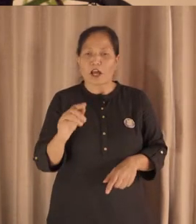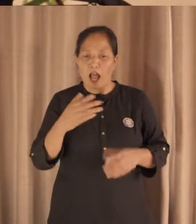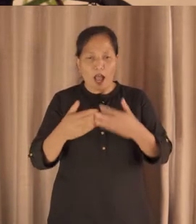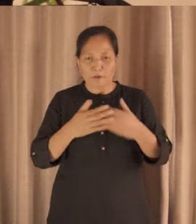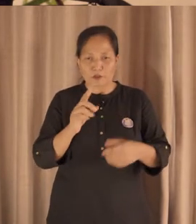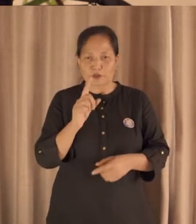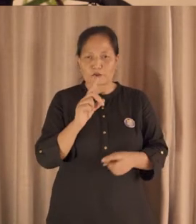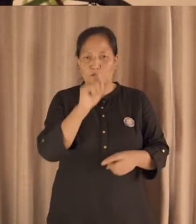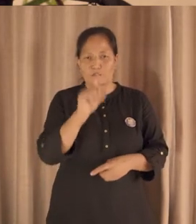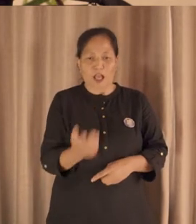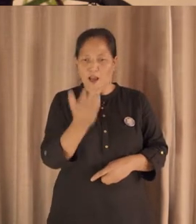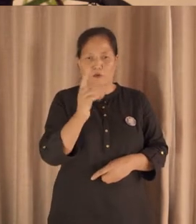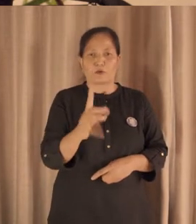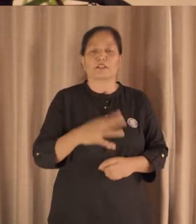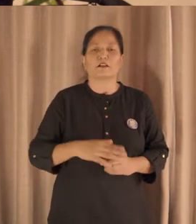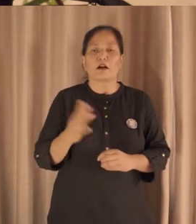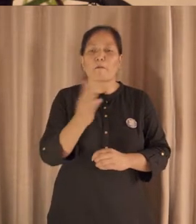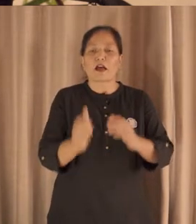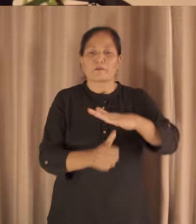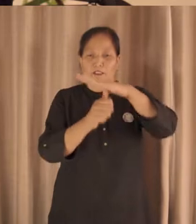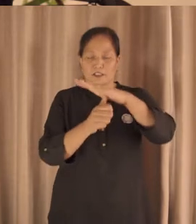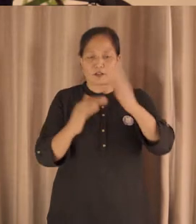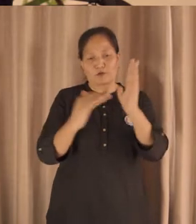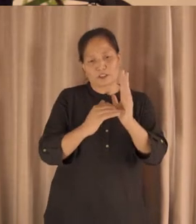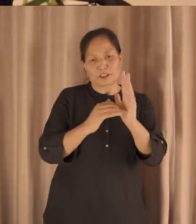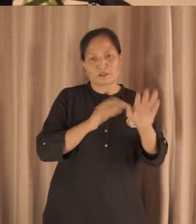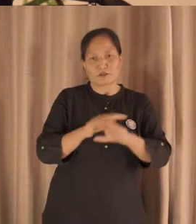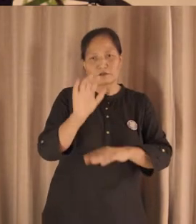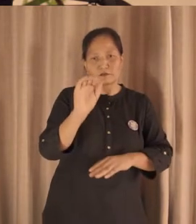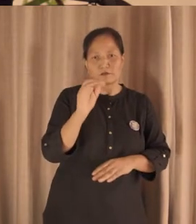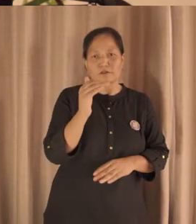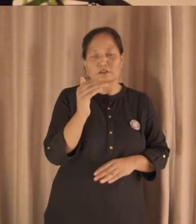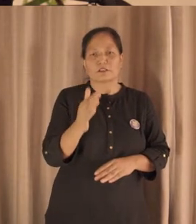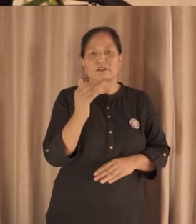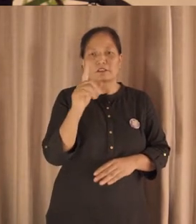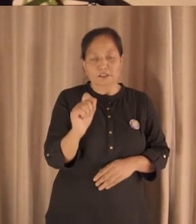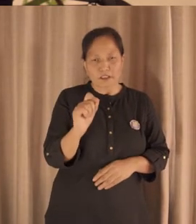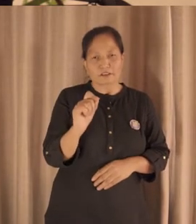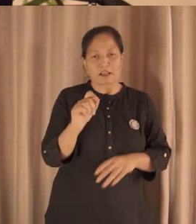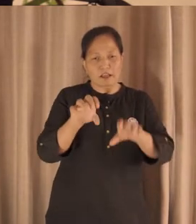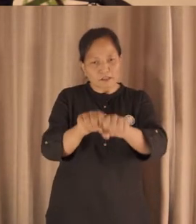from their land. To simply understand, indigenous communities are those who have an interrelationship